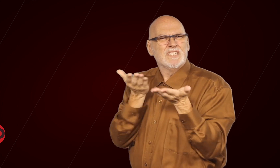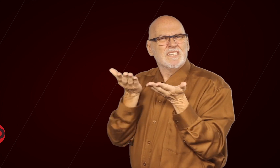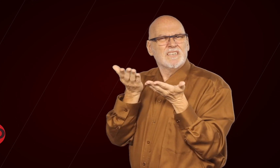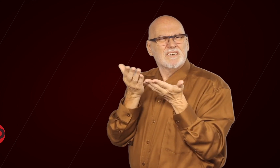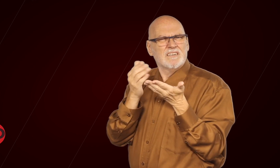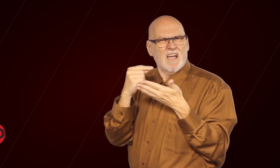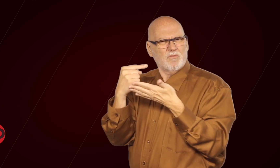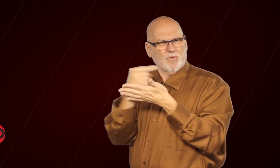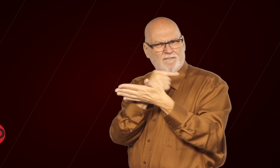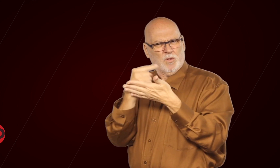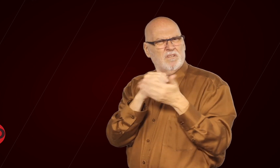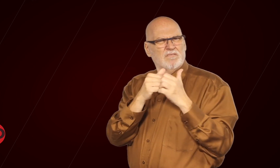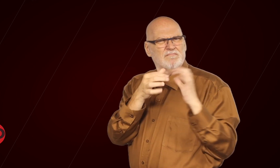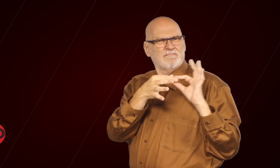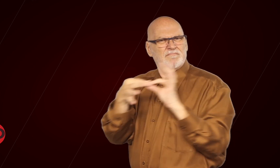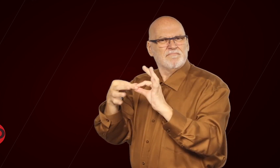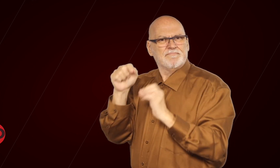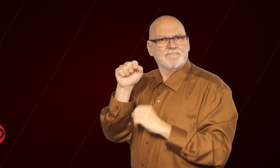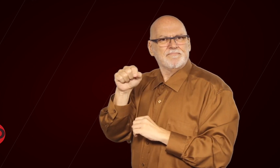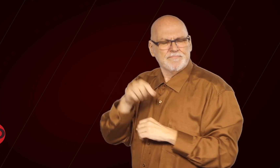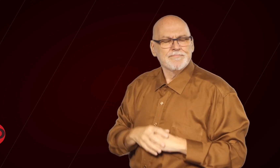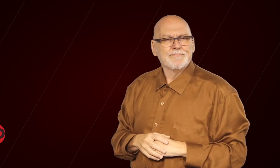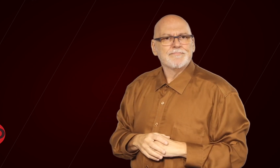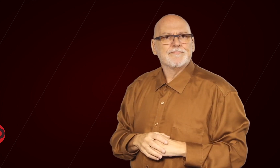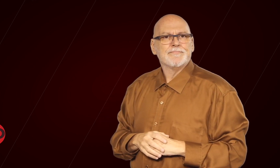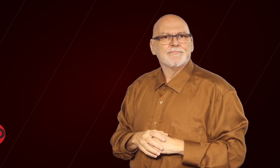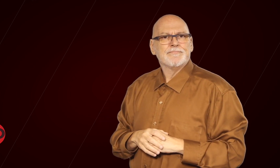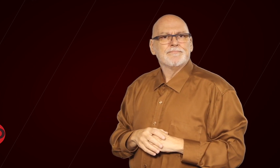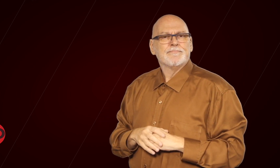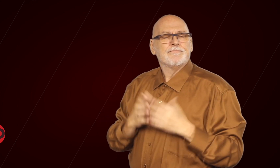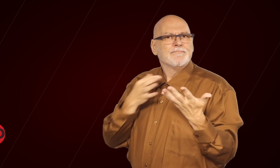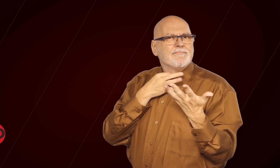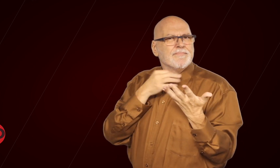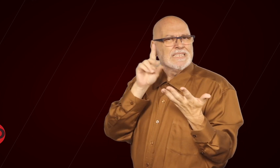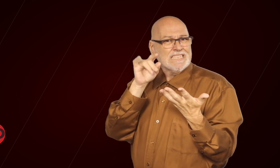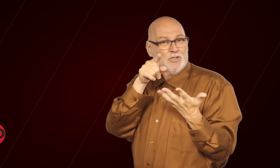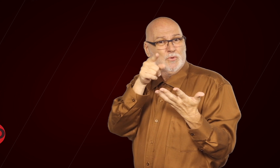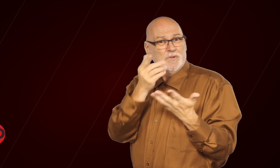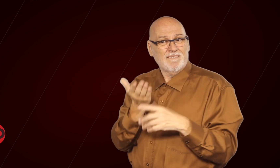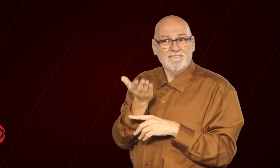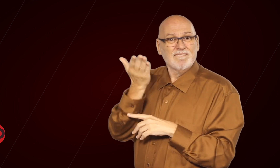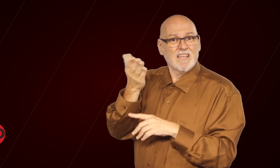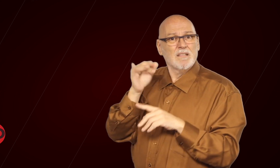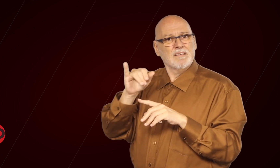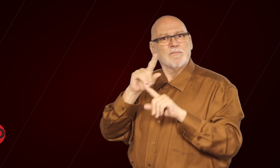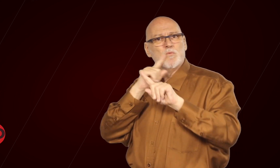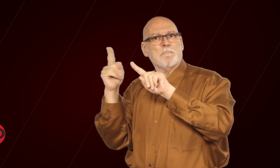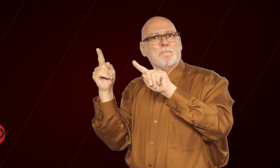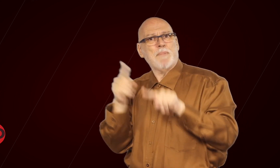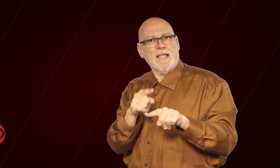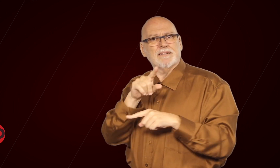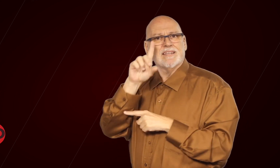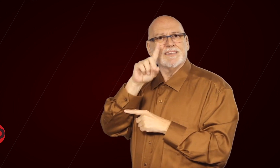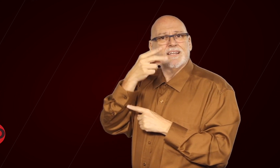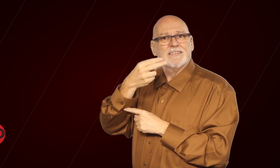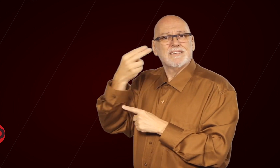Did you file a response for the DHH Coalition on the proposed CAV